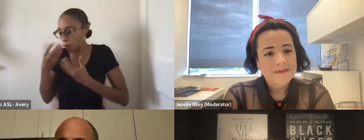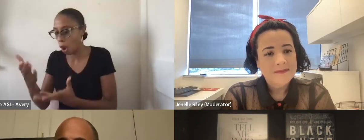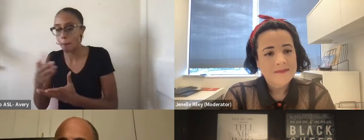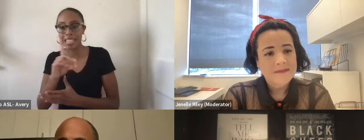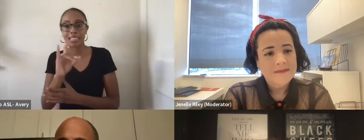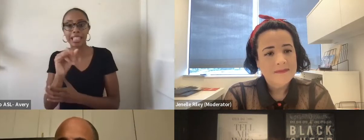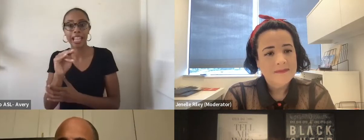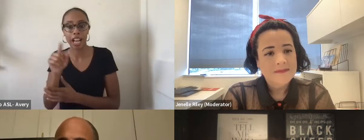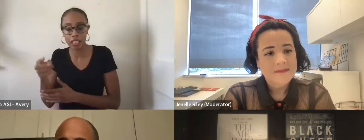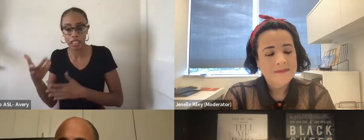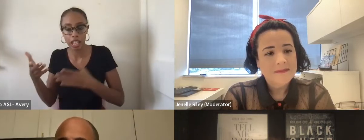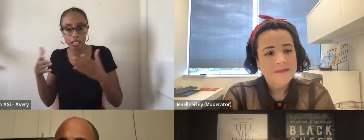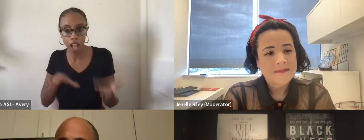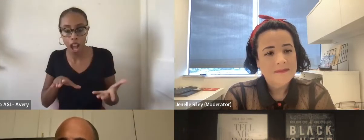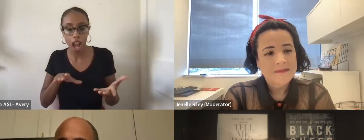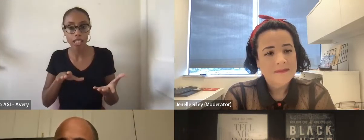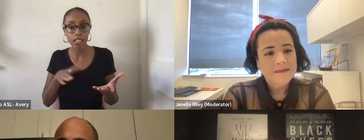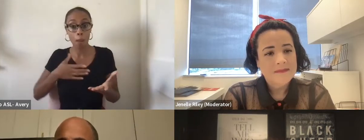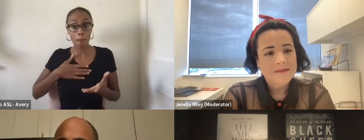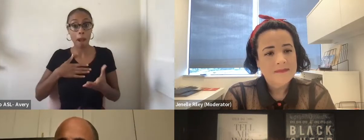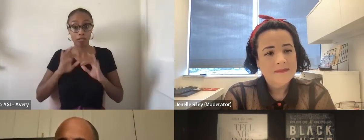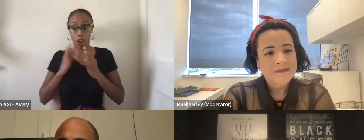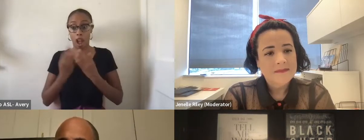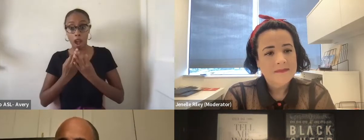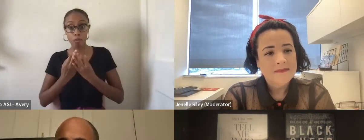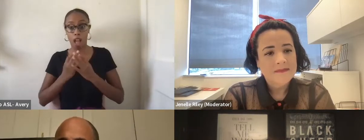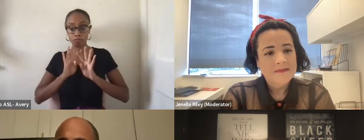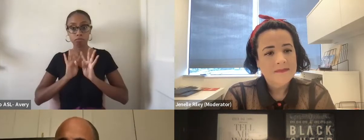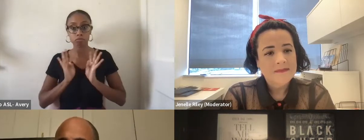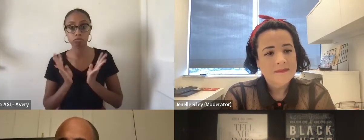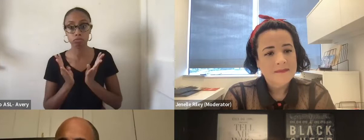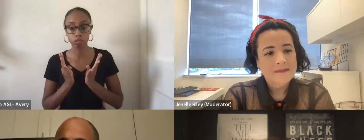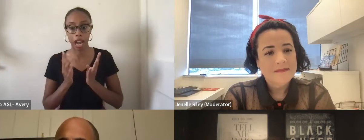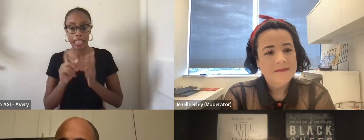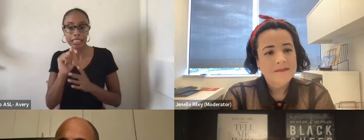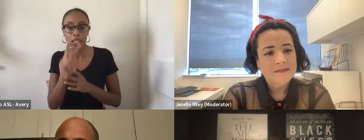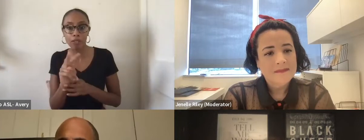days after her death, kind of watching this extraordinary footage of tens of thousands and hundreds